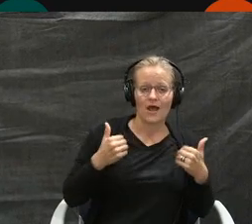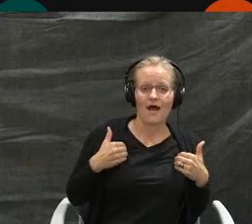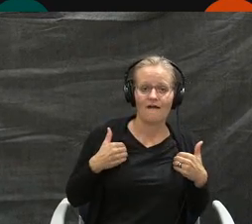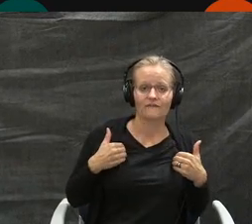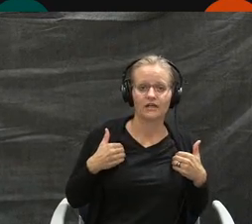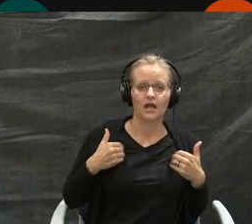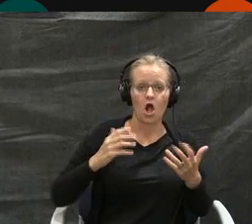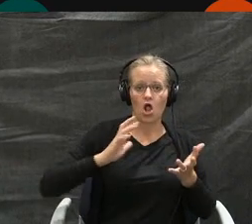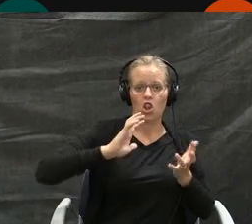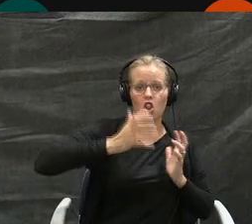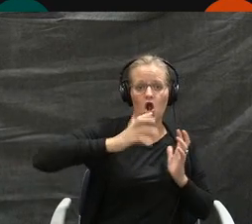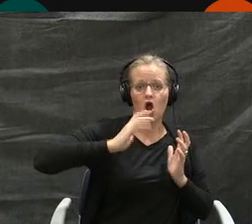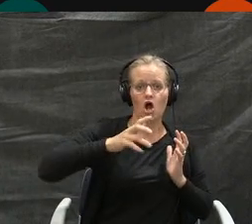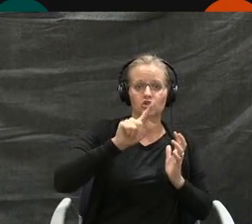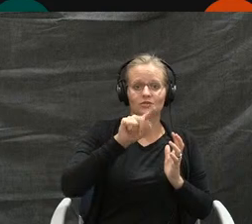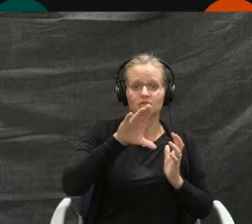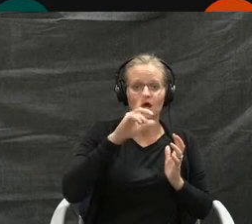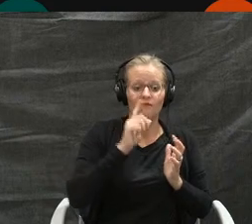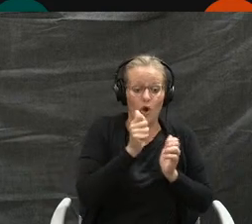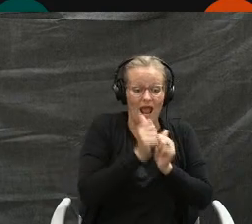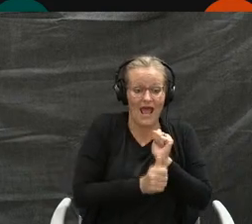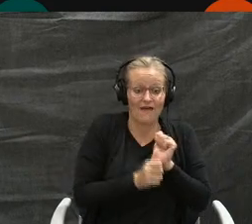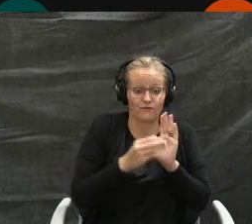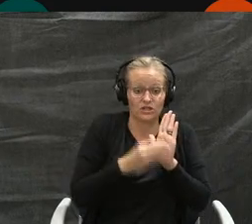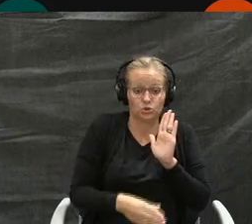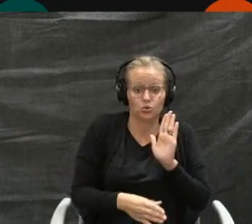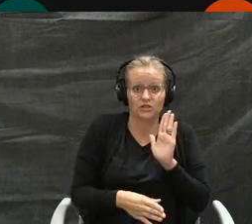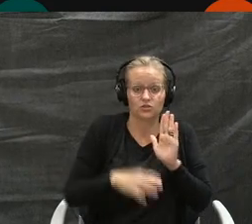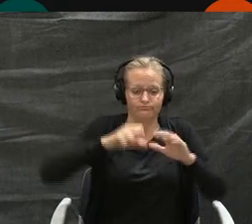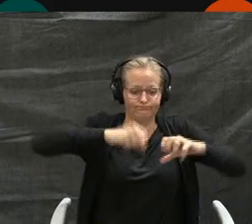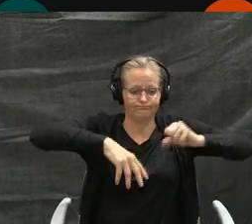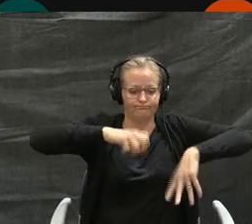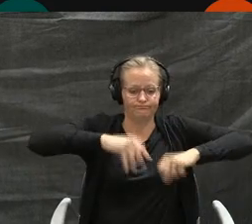single student to be able to put their materials in every single